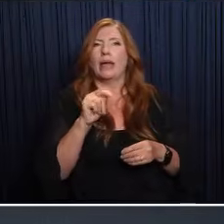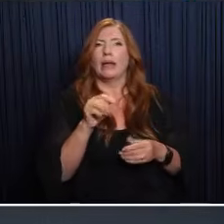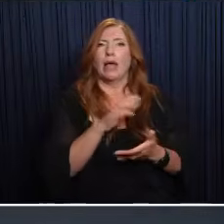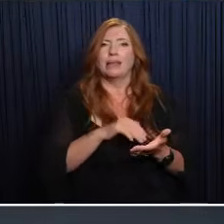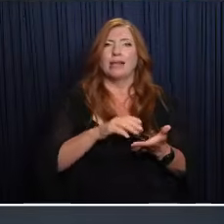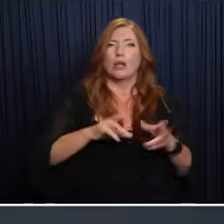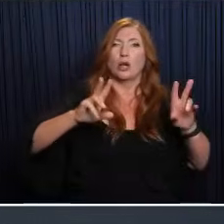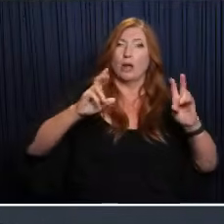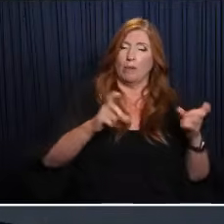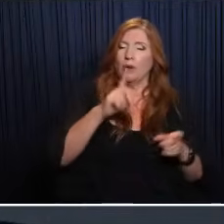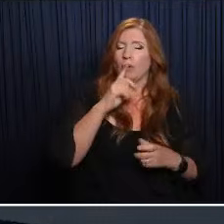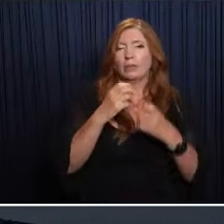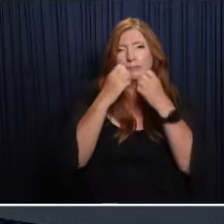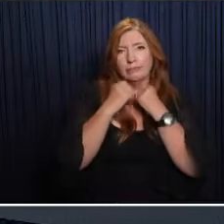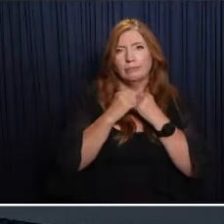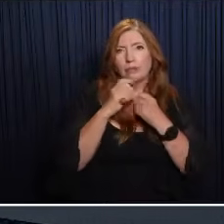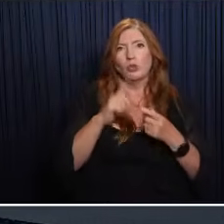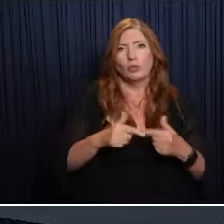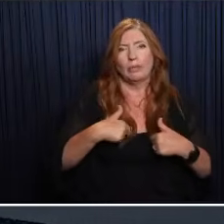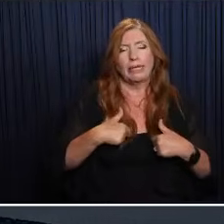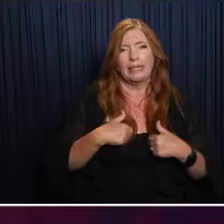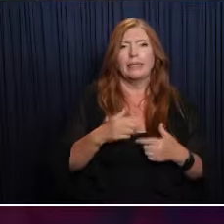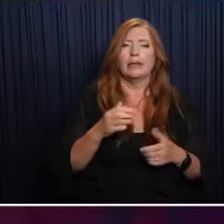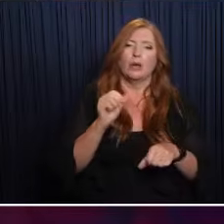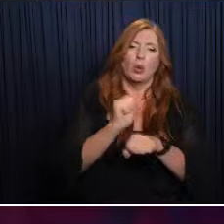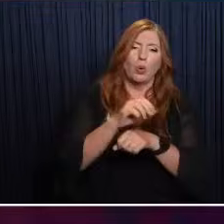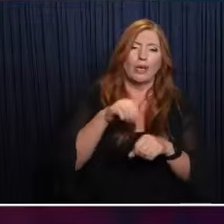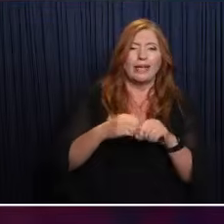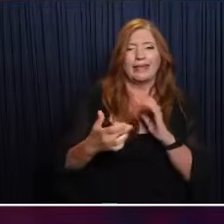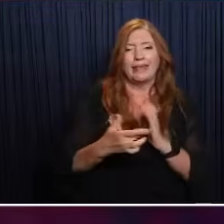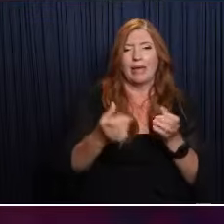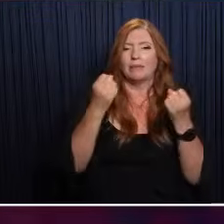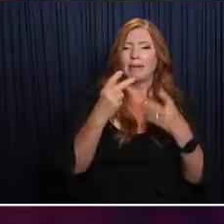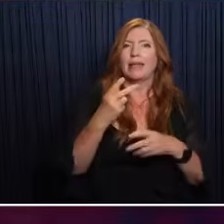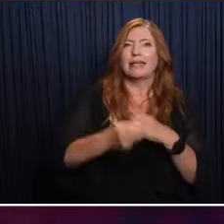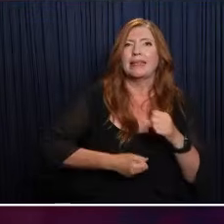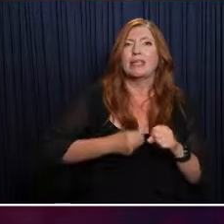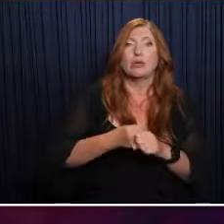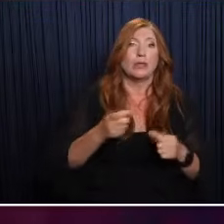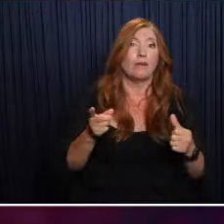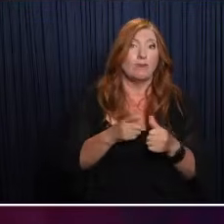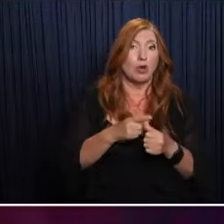THOSE ARE TWO SEPARATE PAKS.